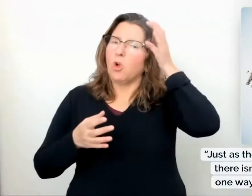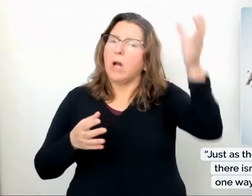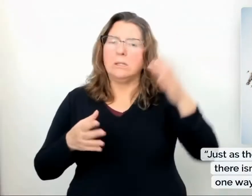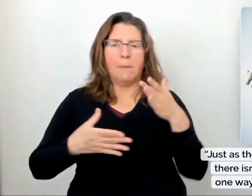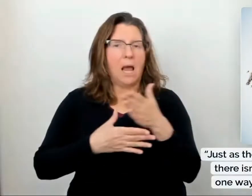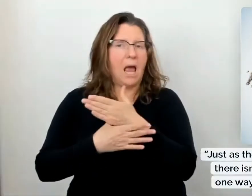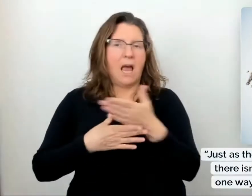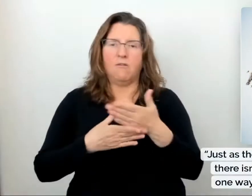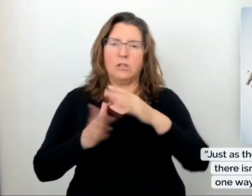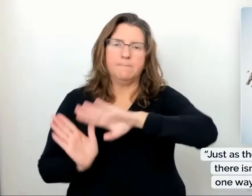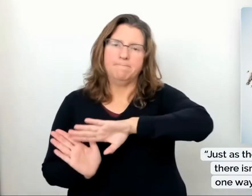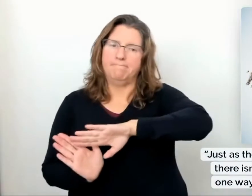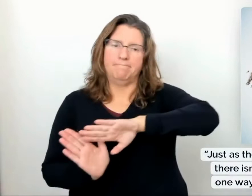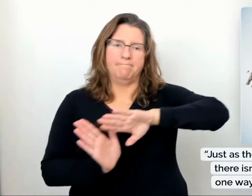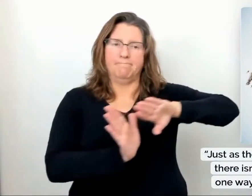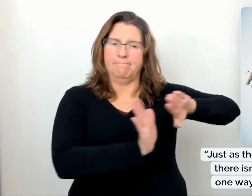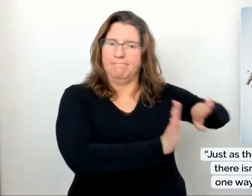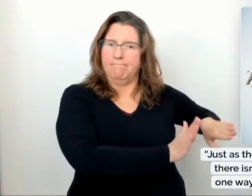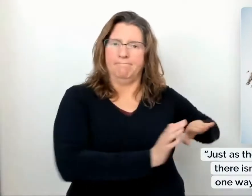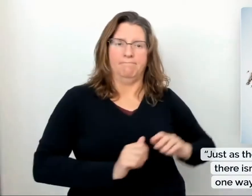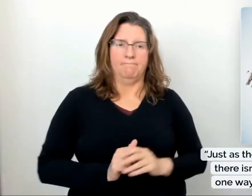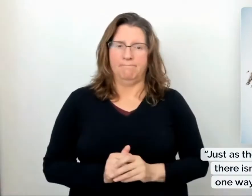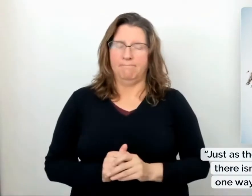Today we don't rely on the concept of average much anymore.